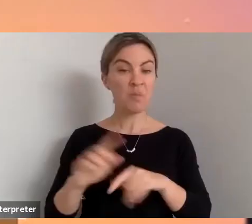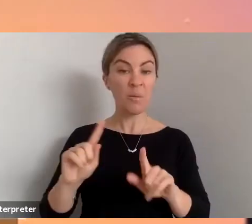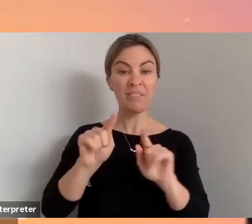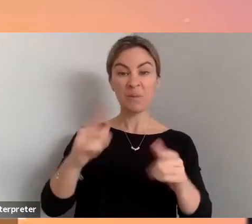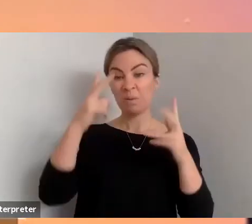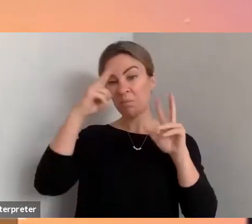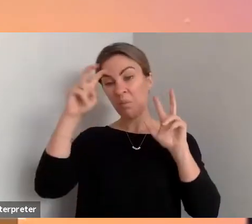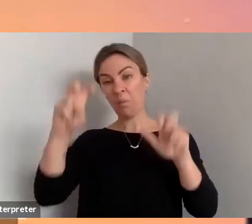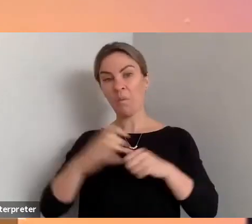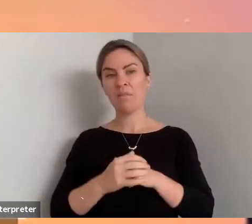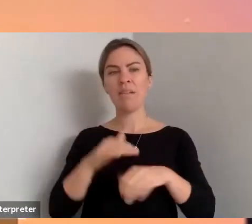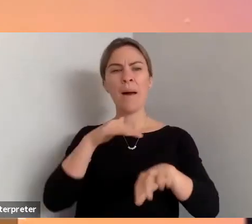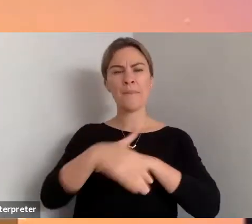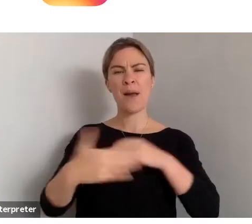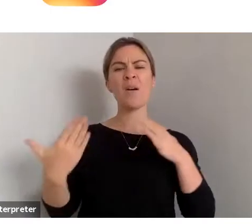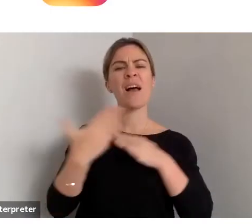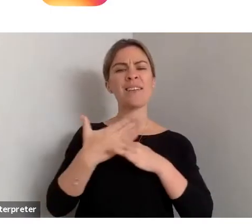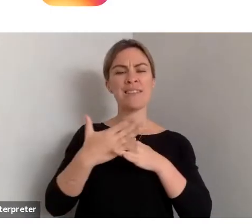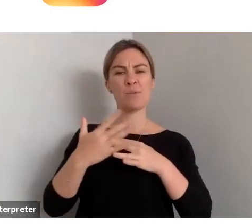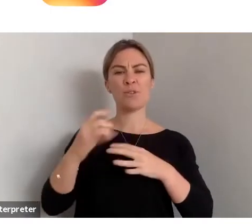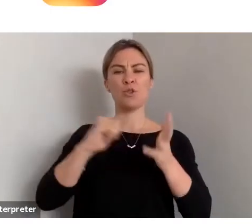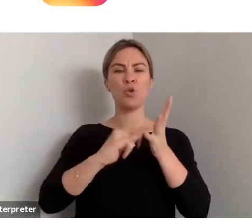accessible social media. My name is Bec Hogan.